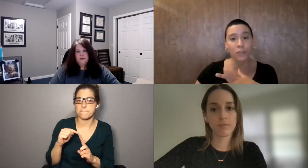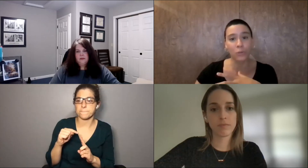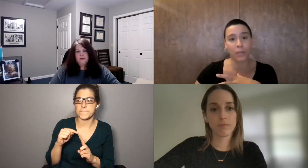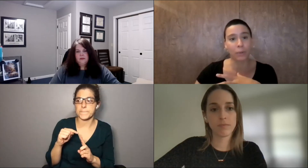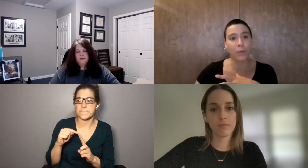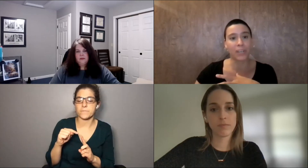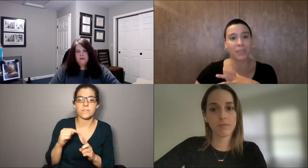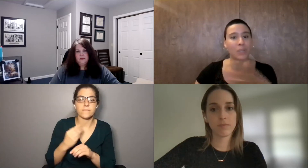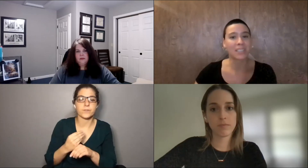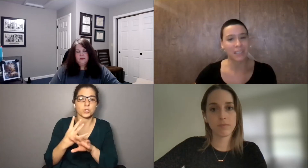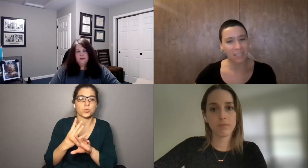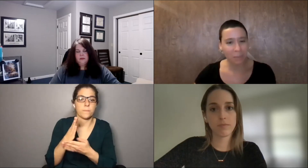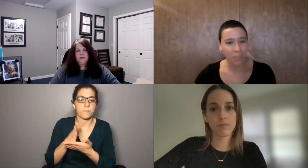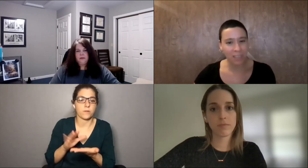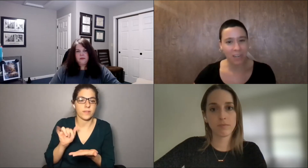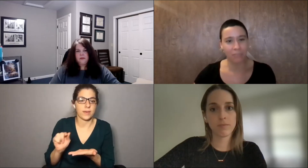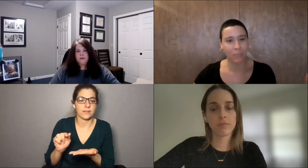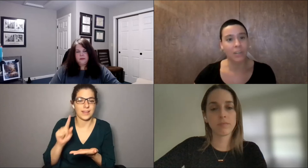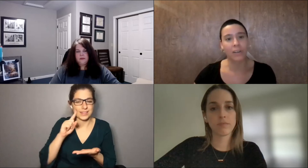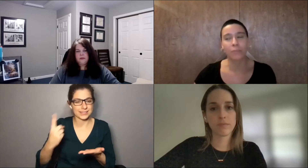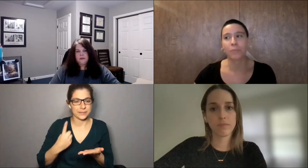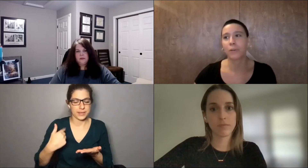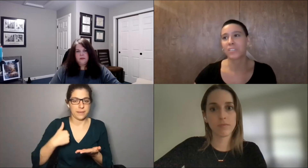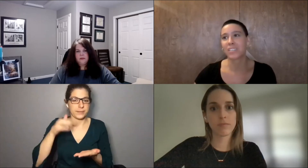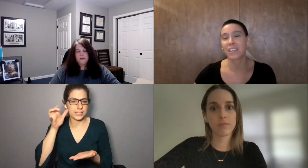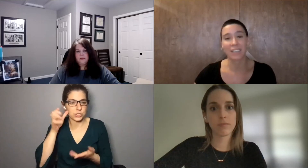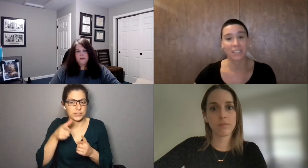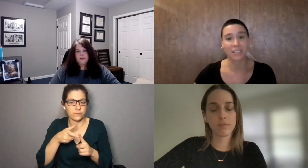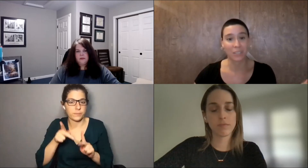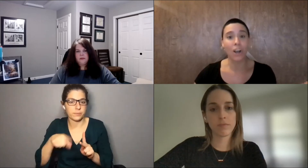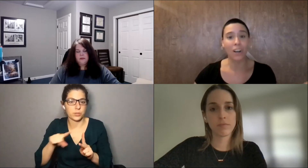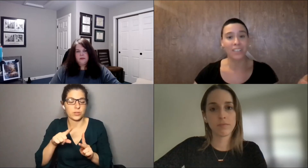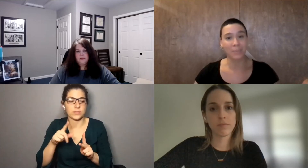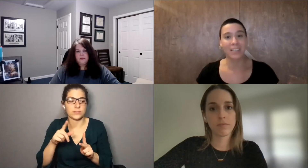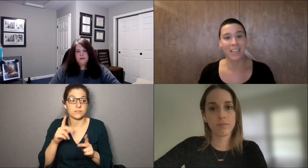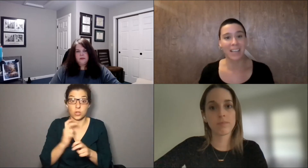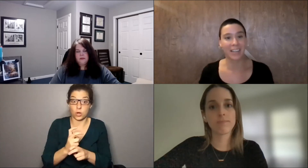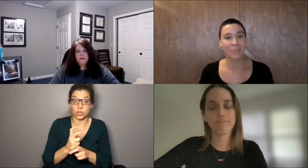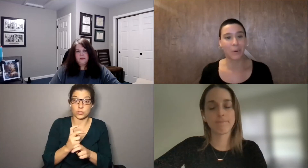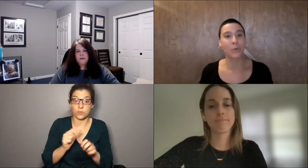on the virtual component because I think something that I have been hearing from folks is that it's hard to